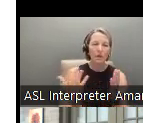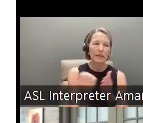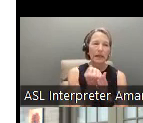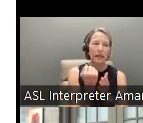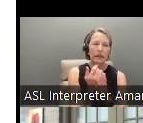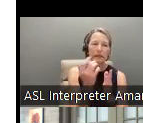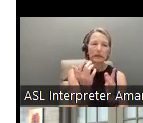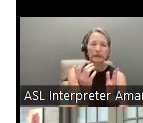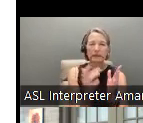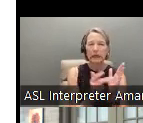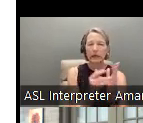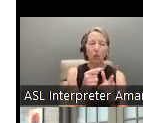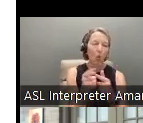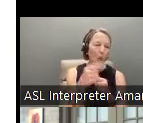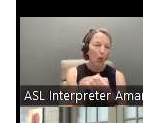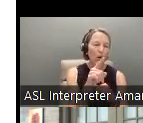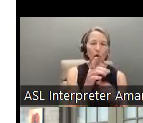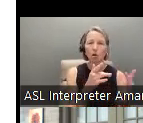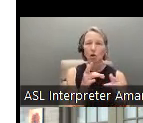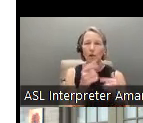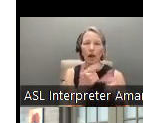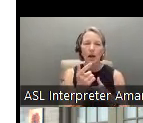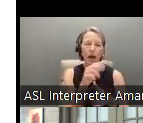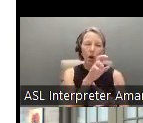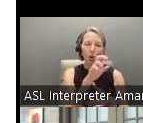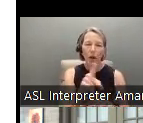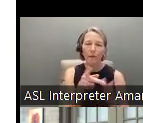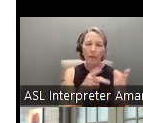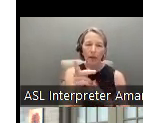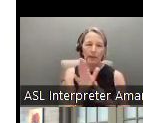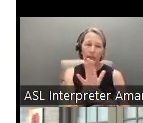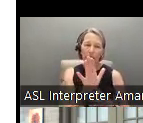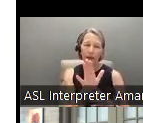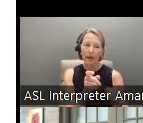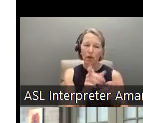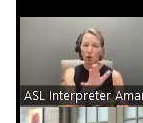or you're concerned about how a rep payee is managing your benefits you can make a referral